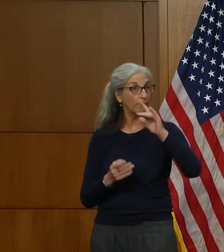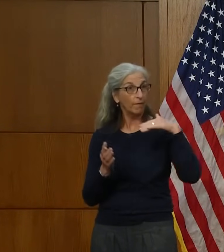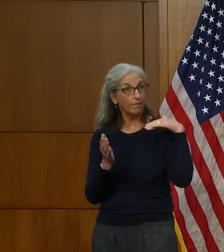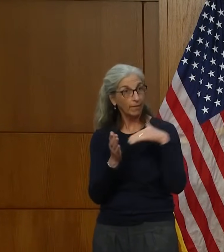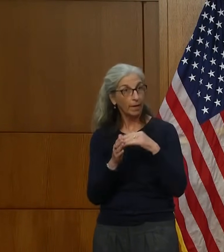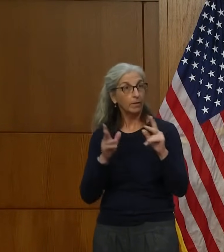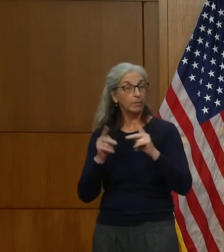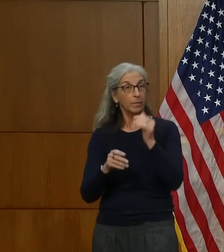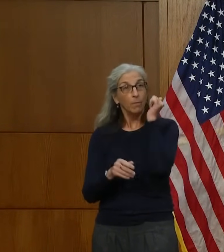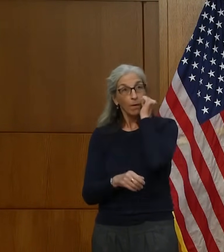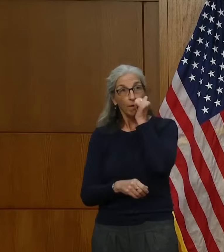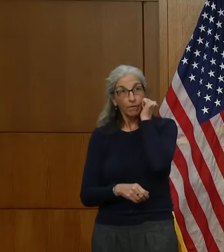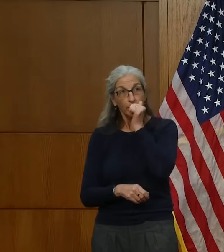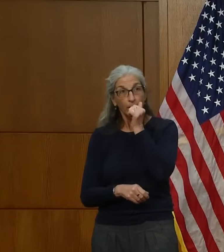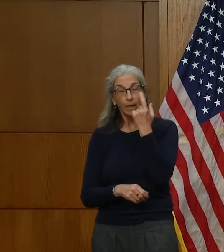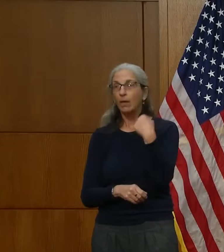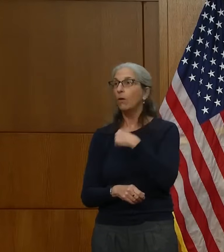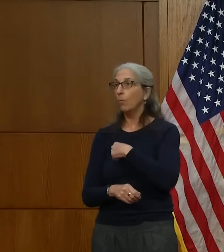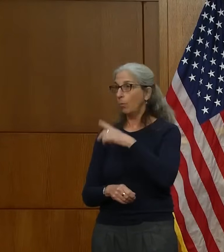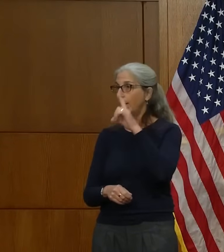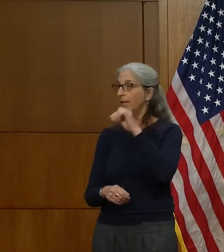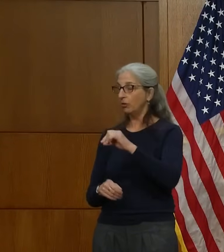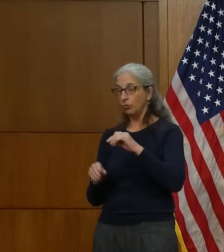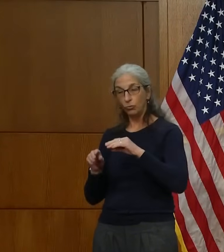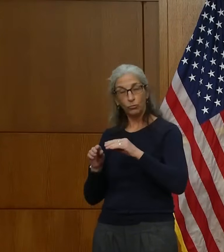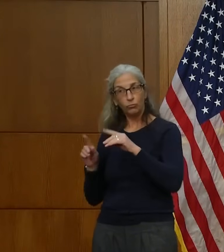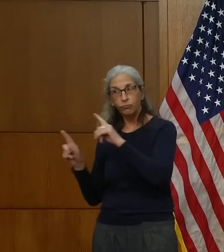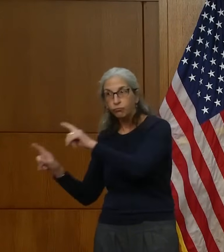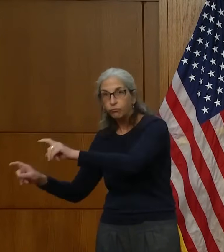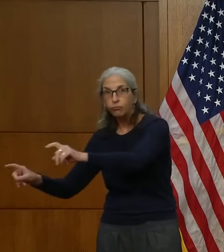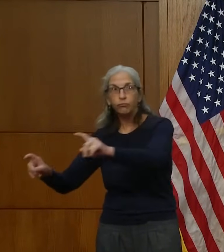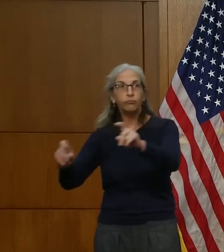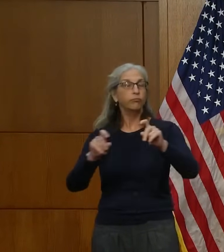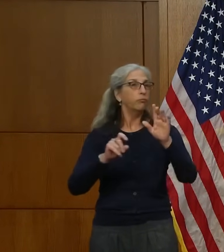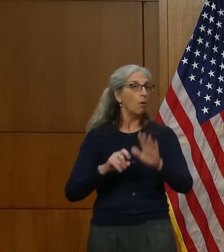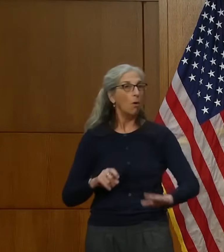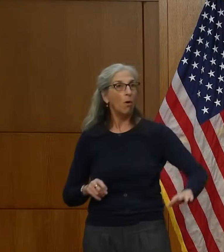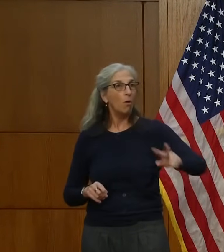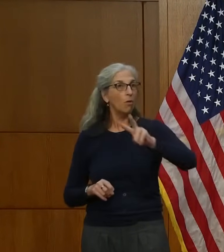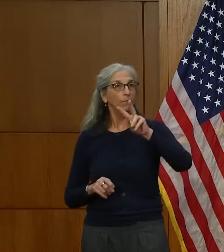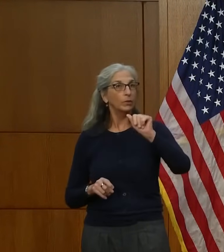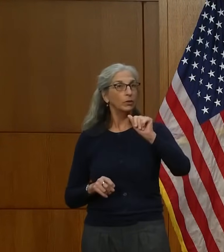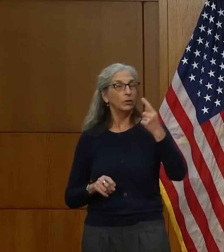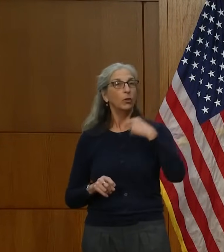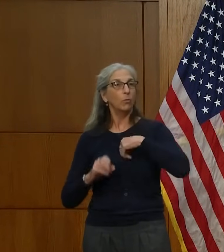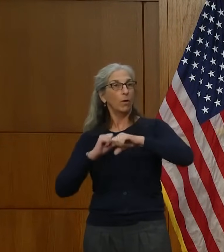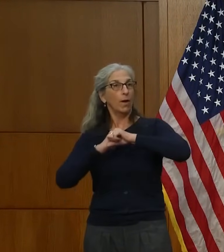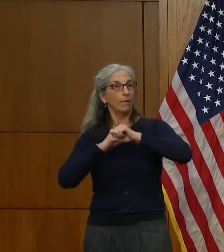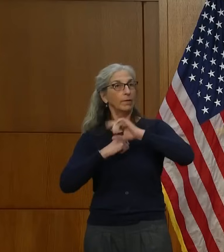YOU KNOW WE'RE TESTING NOW CLOSE TO 20 TO 25,000.